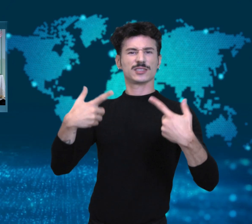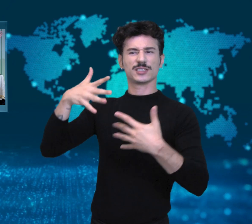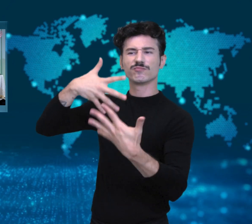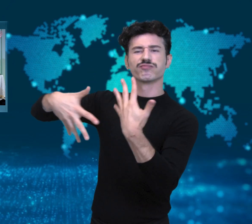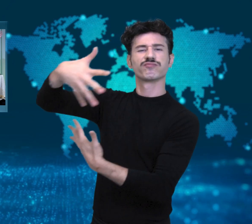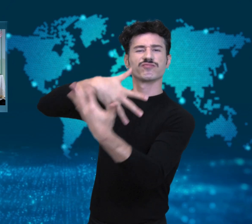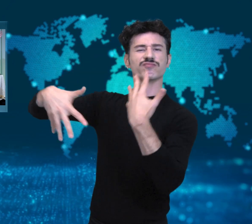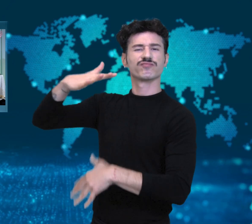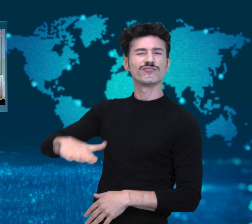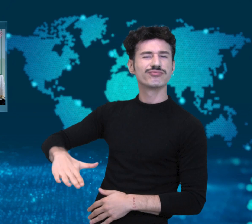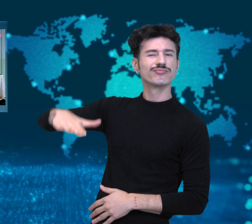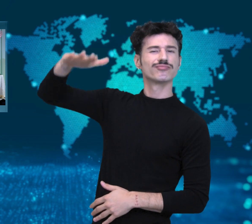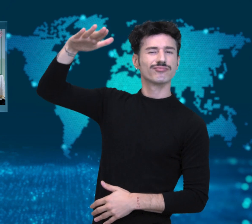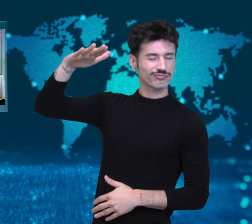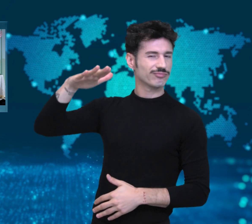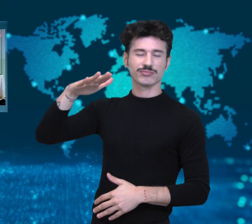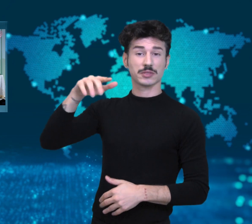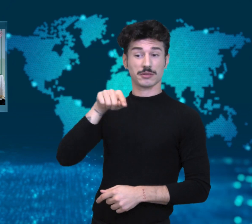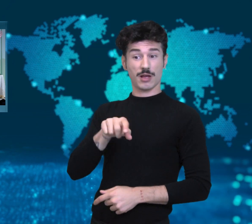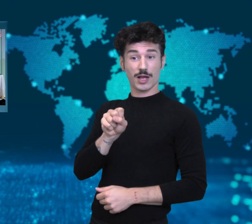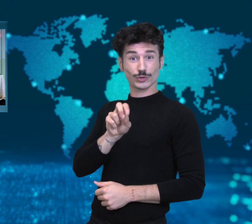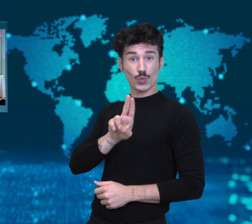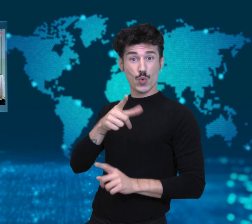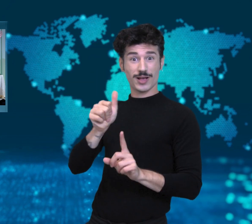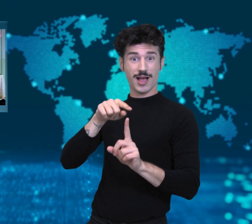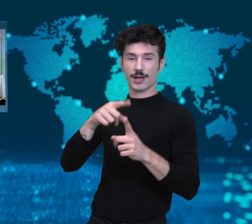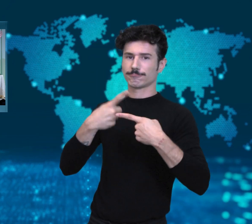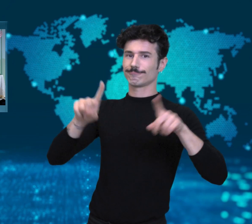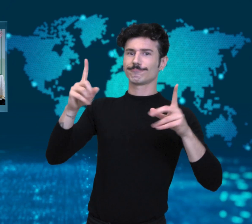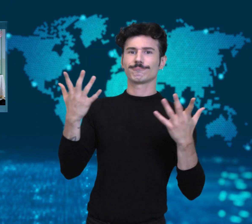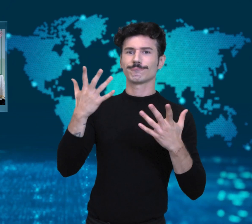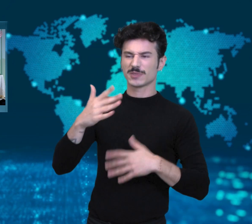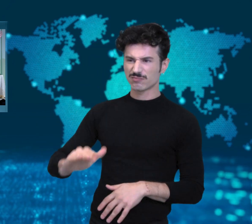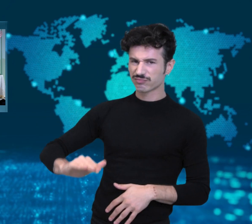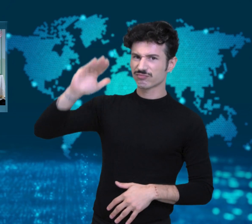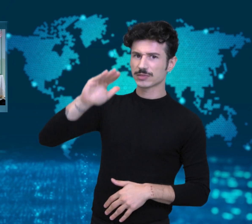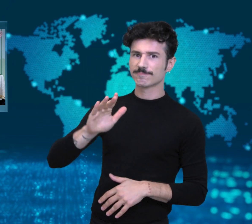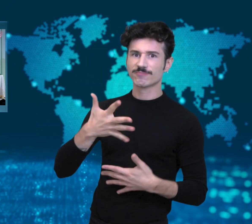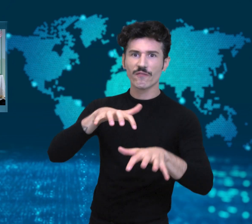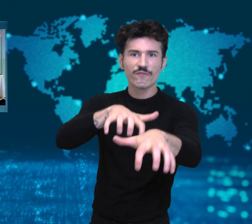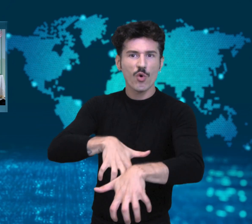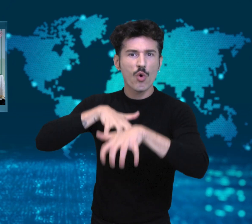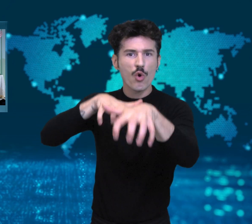He did not want to take over his family’s farm.